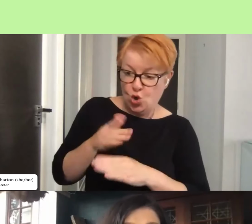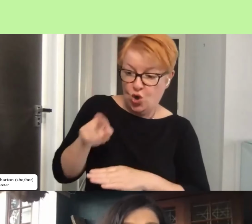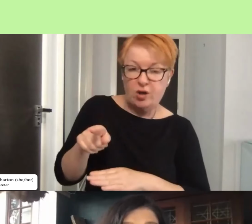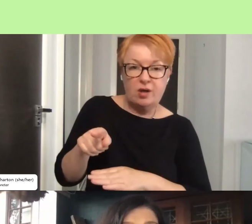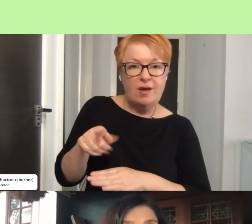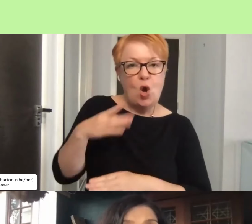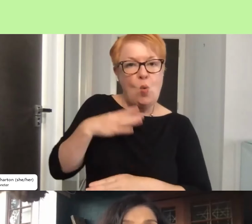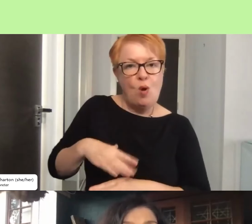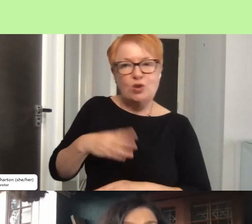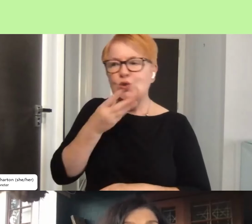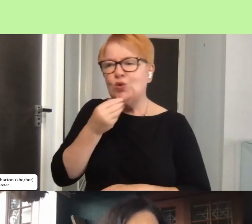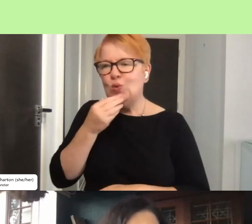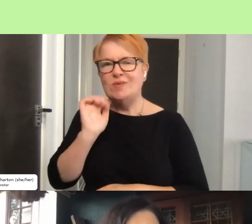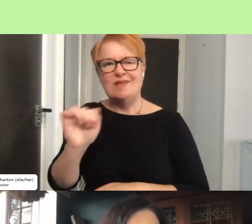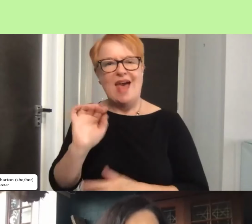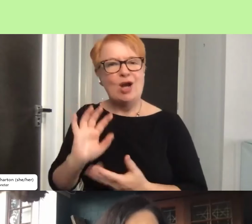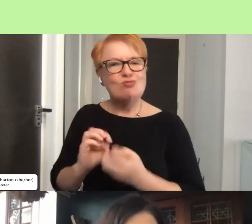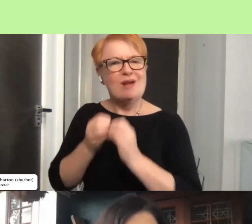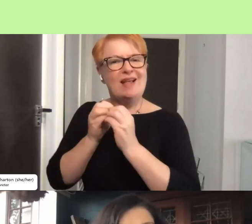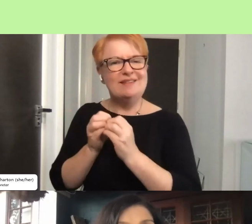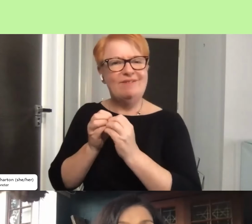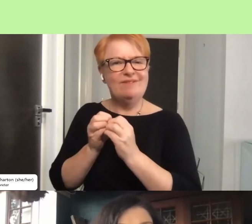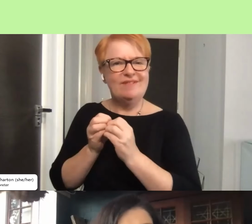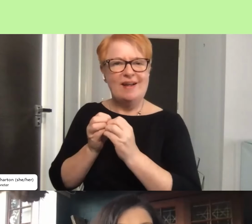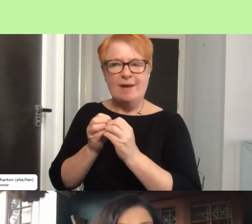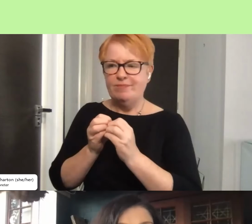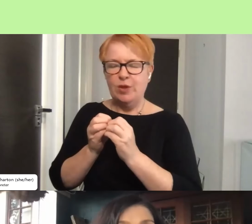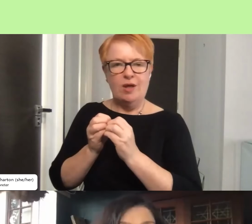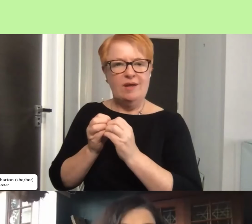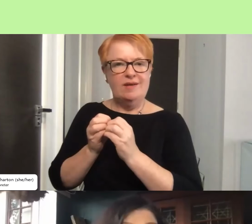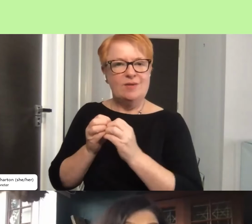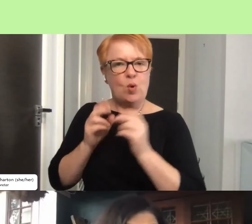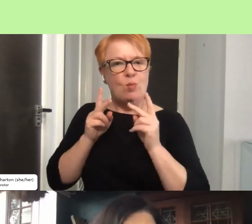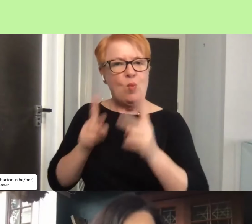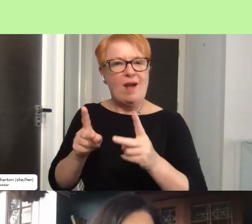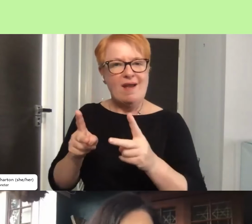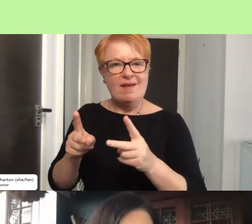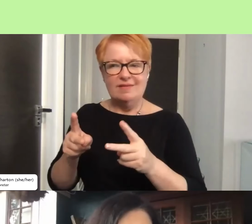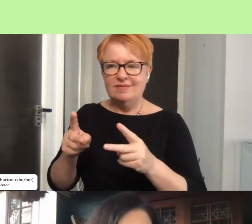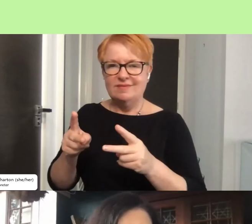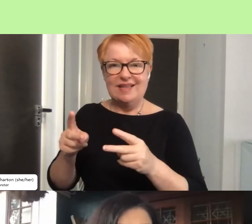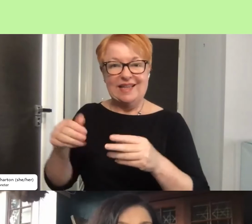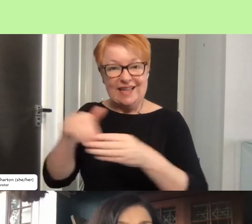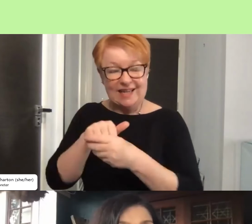to approach challenges and issues, such as what you've just talked about,